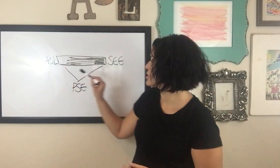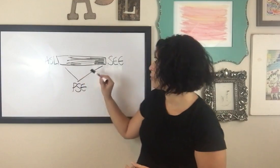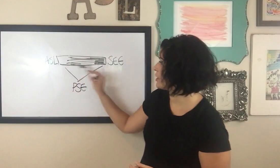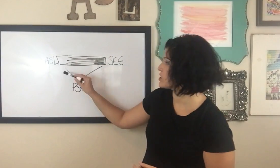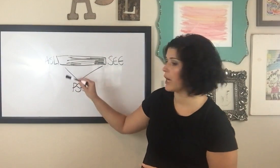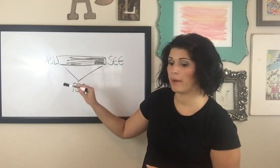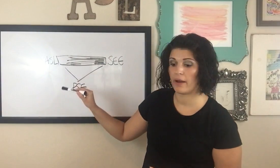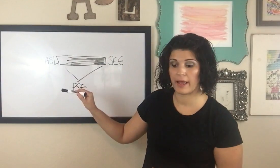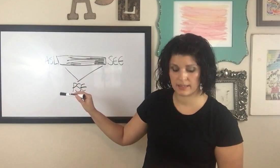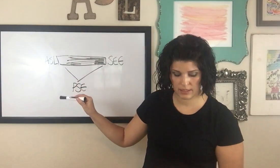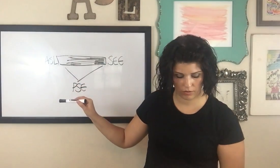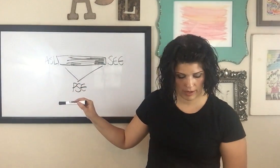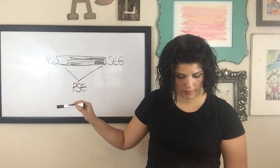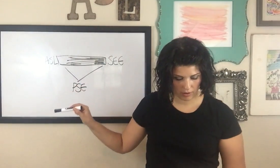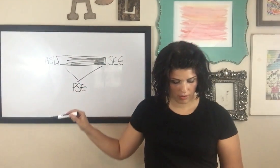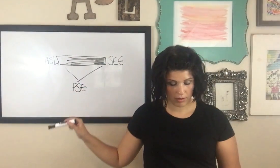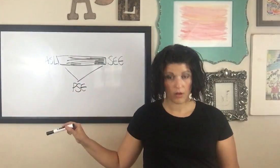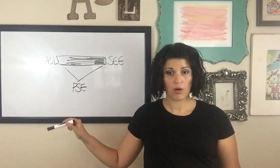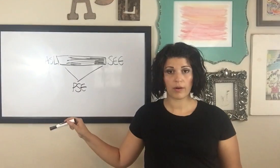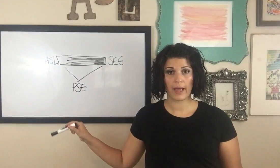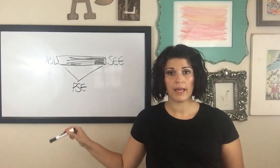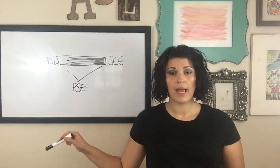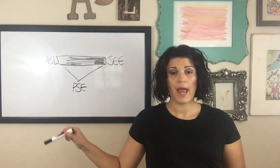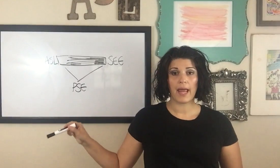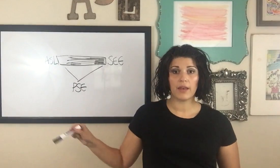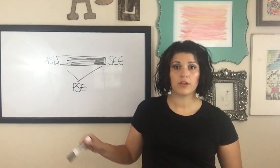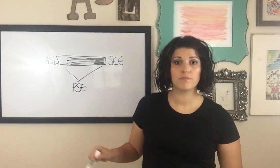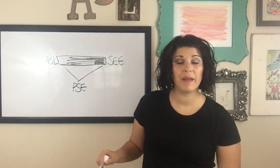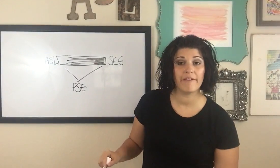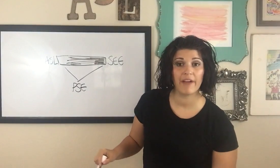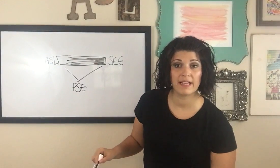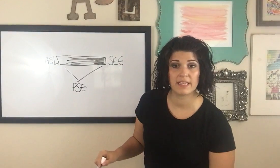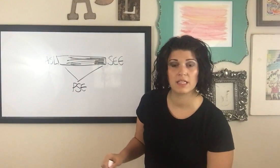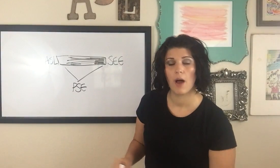So we're going to talk about ASL grammar, okay? And there's many facets.